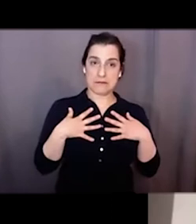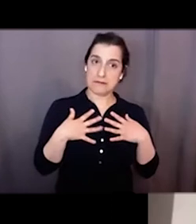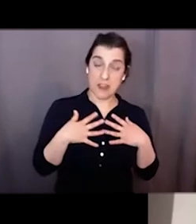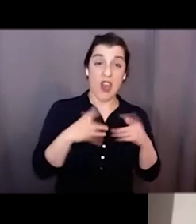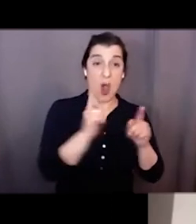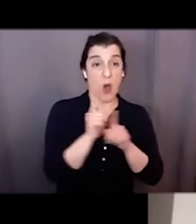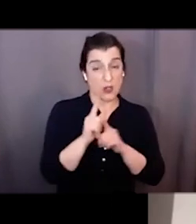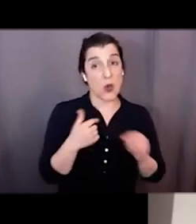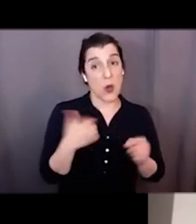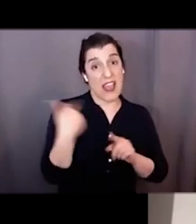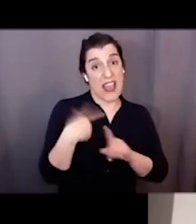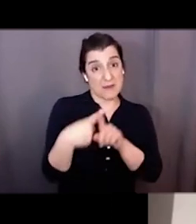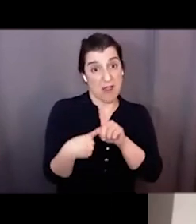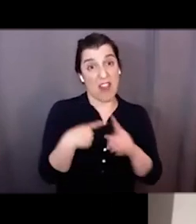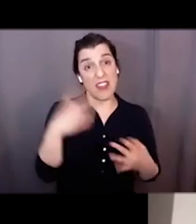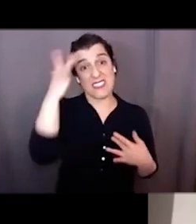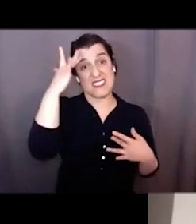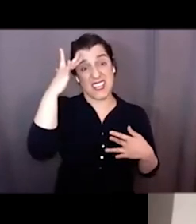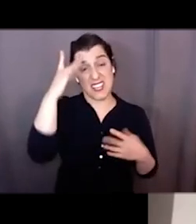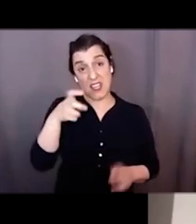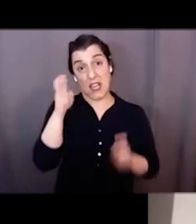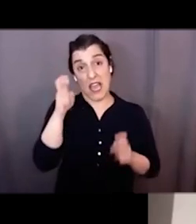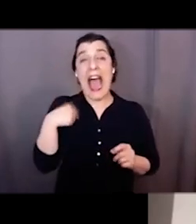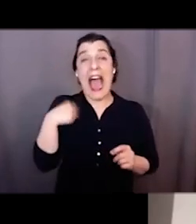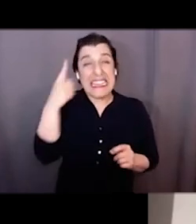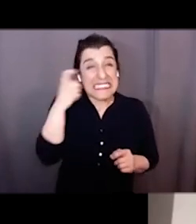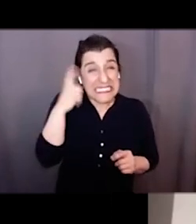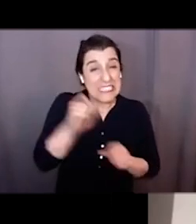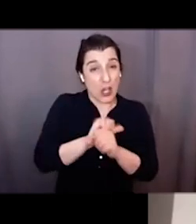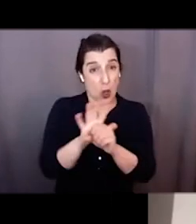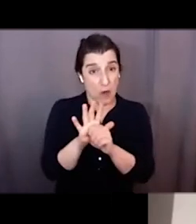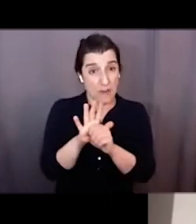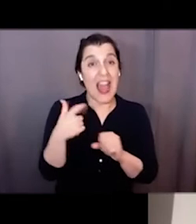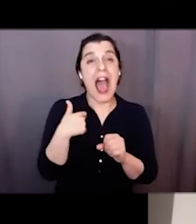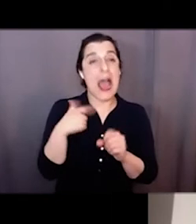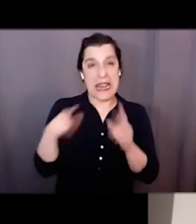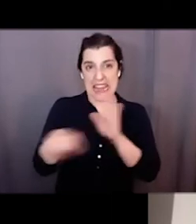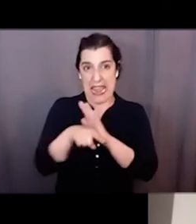Um, last month I think I had covered, I'm not sure. I just got tested. I'm negative now, but, um,